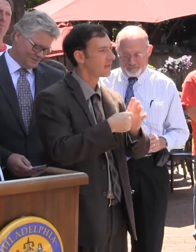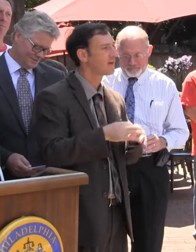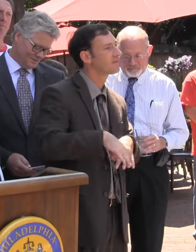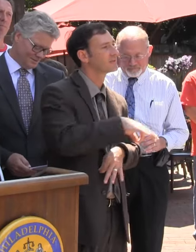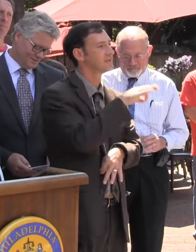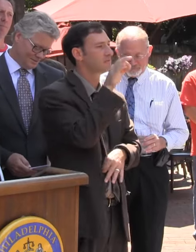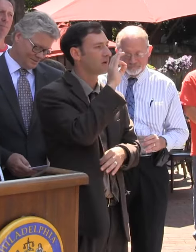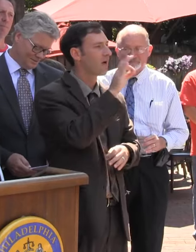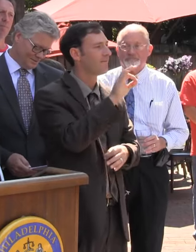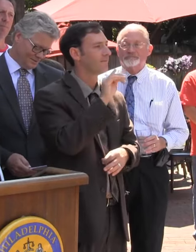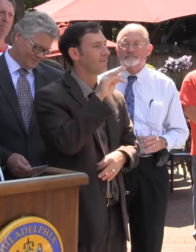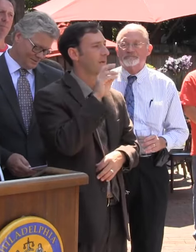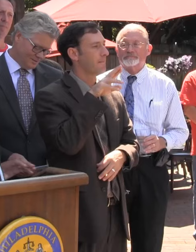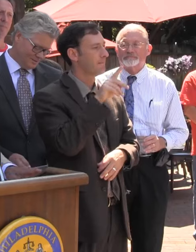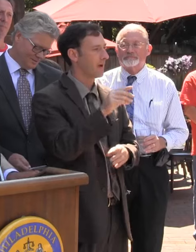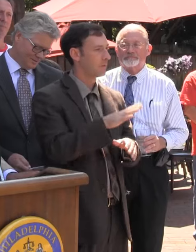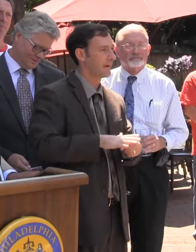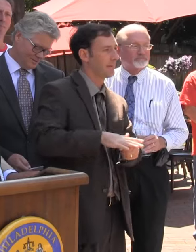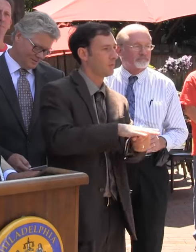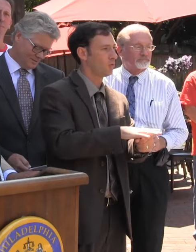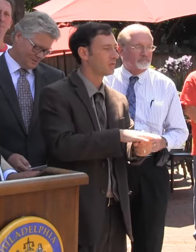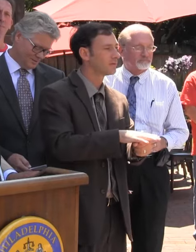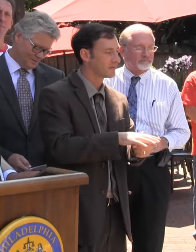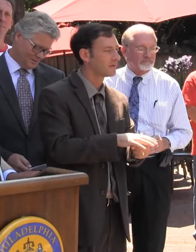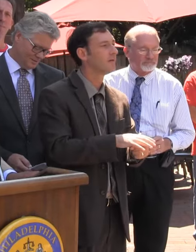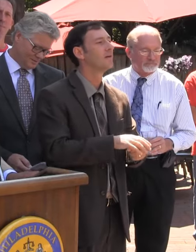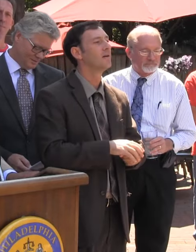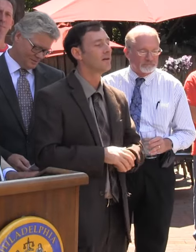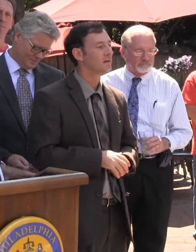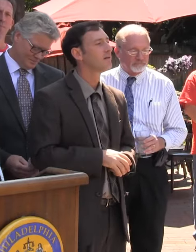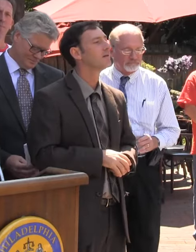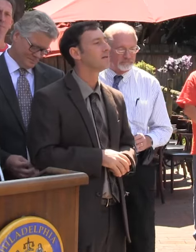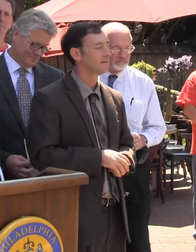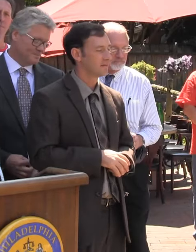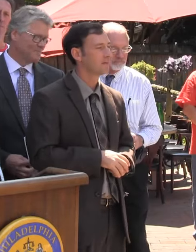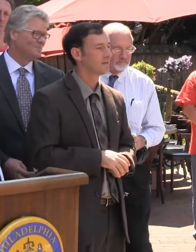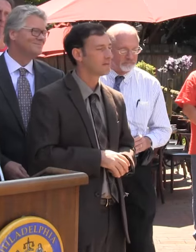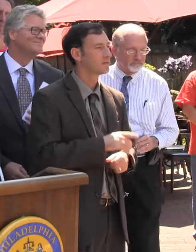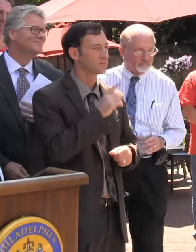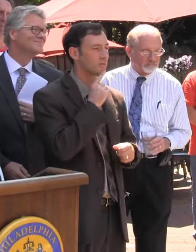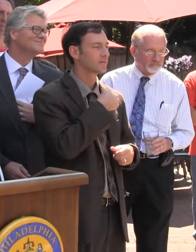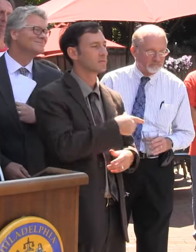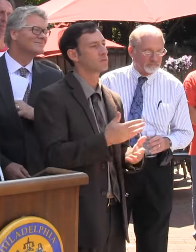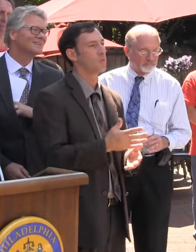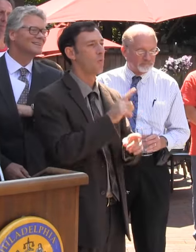of the Fairmount neighborhood. All it is, is one great business, one great business